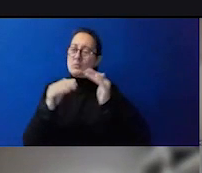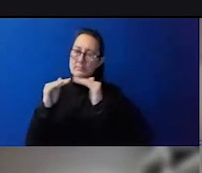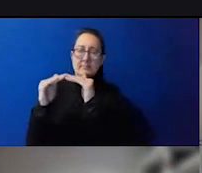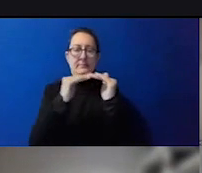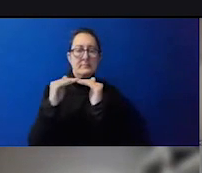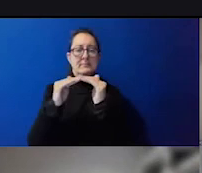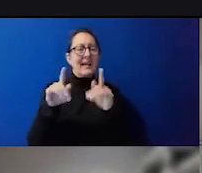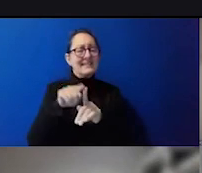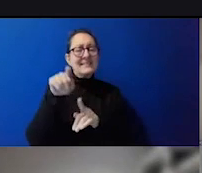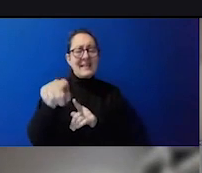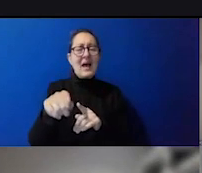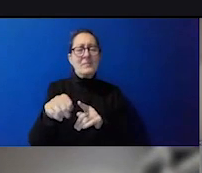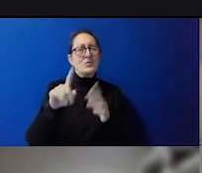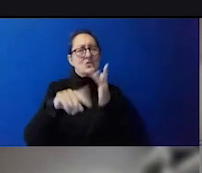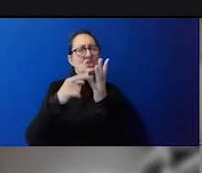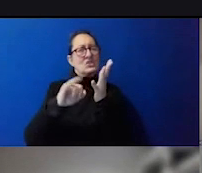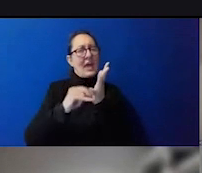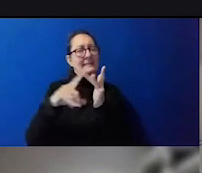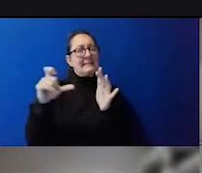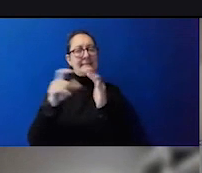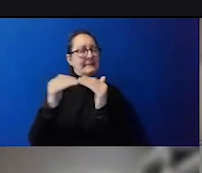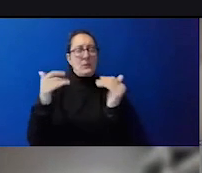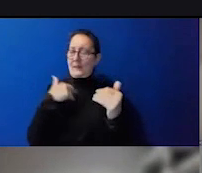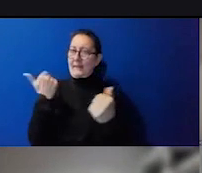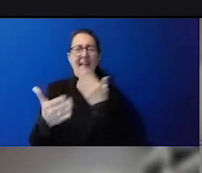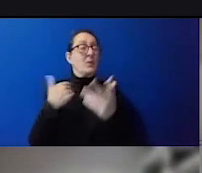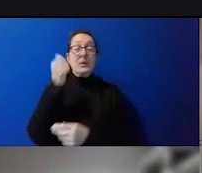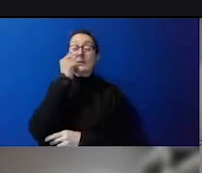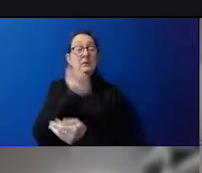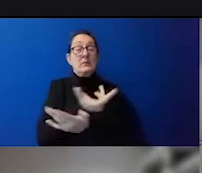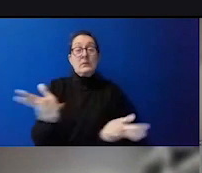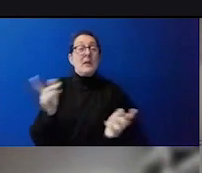against our clients already they've gone through a rough life uh even for the young people who have